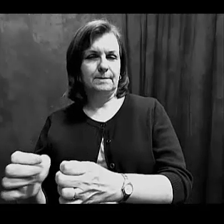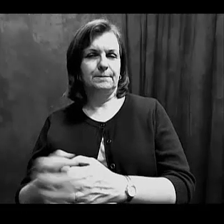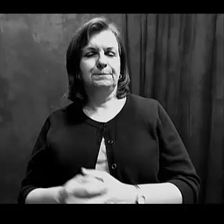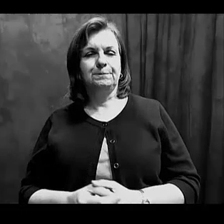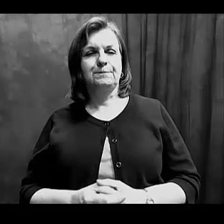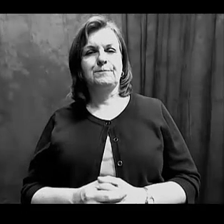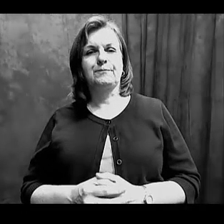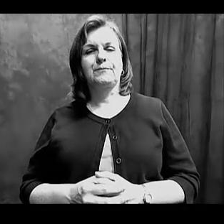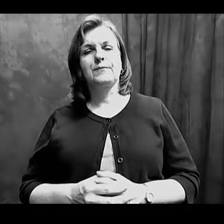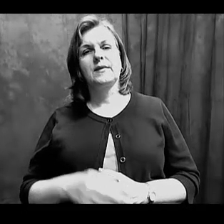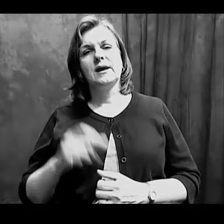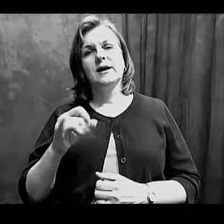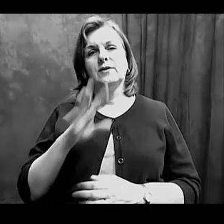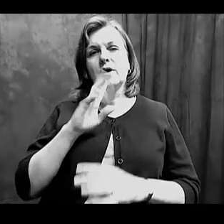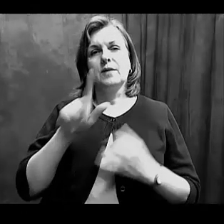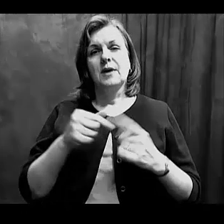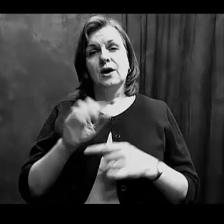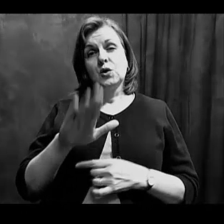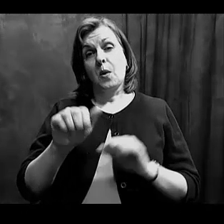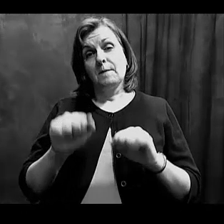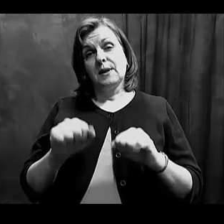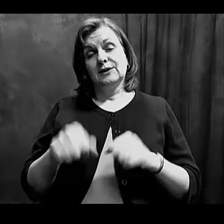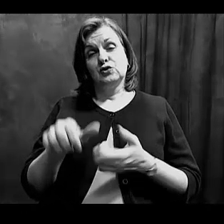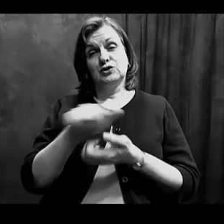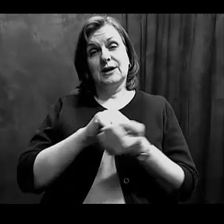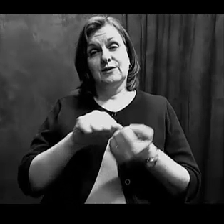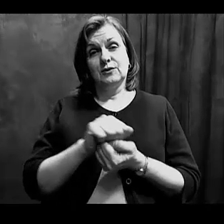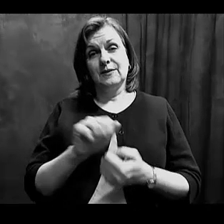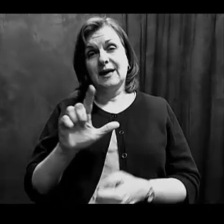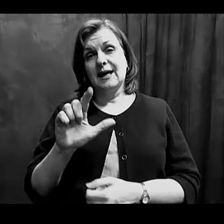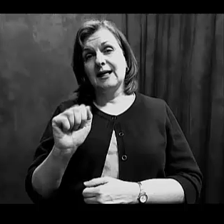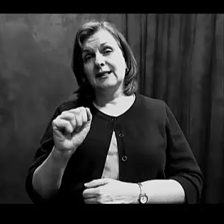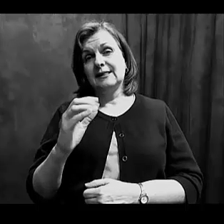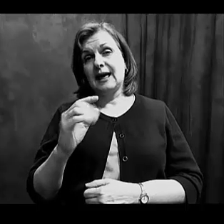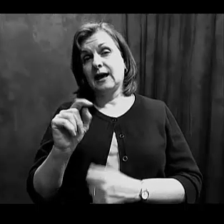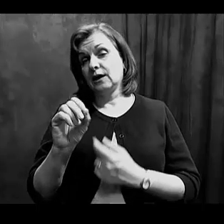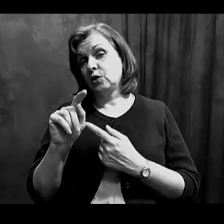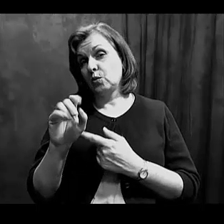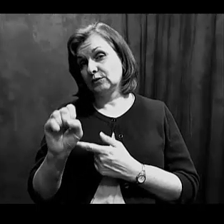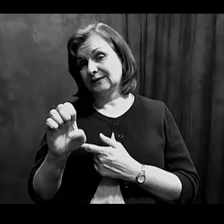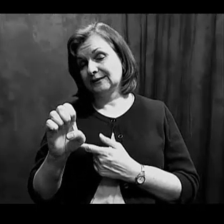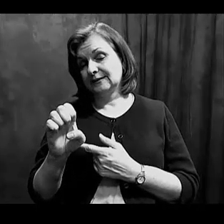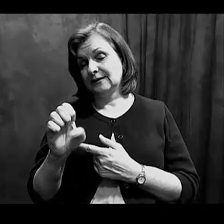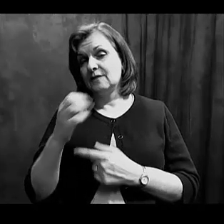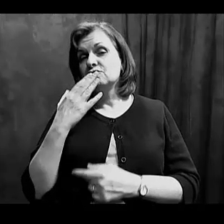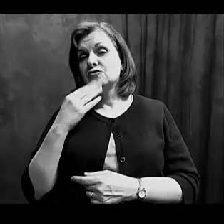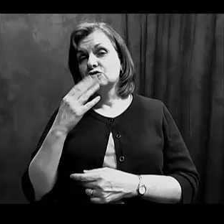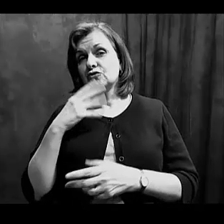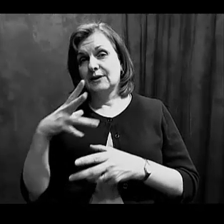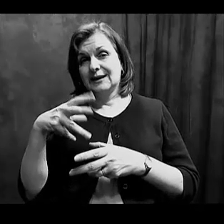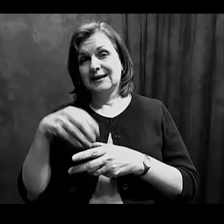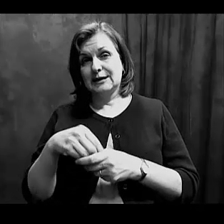so when we talk about your ability to digest lactose or the sugar